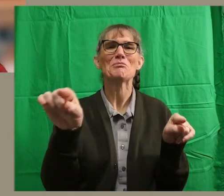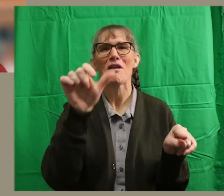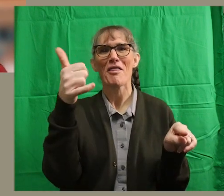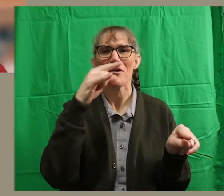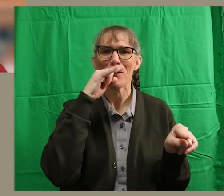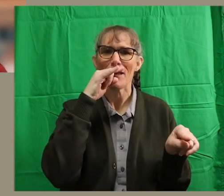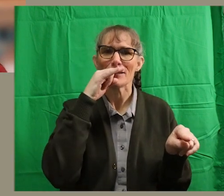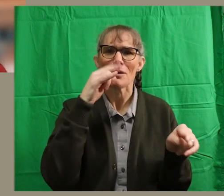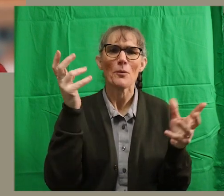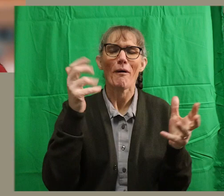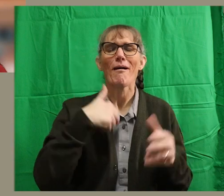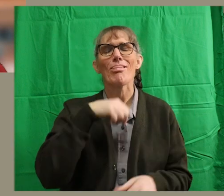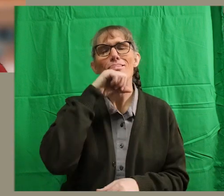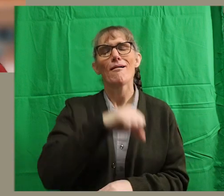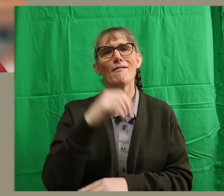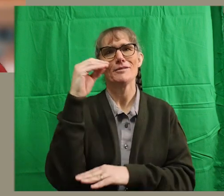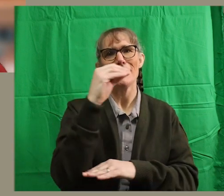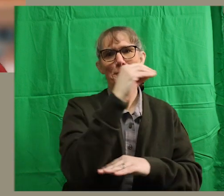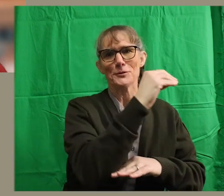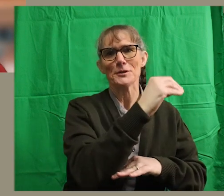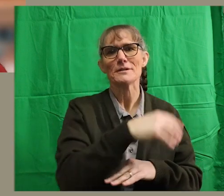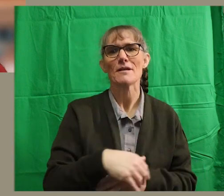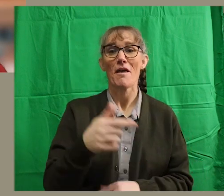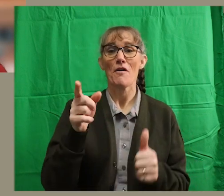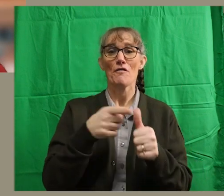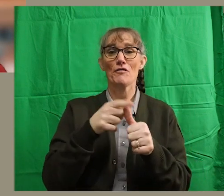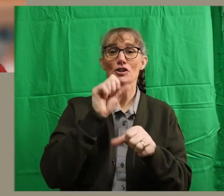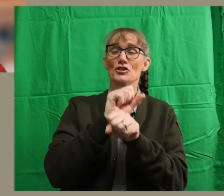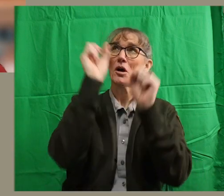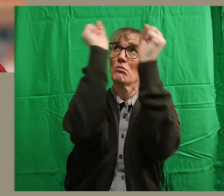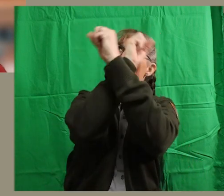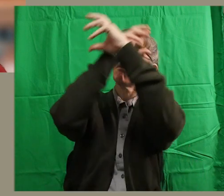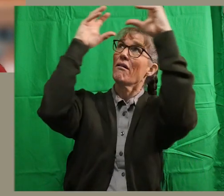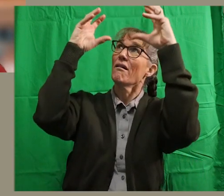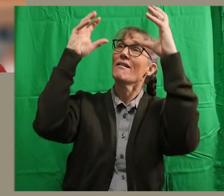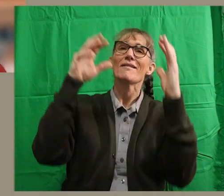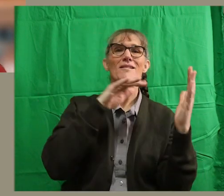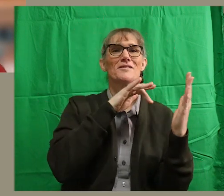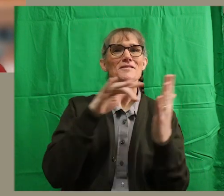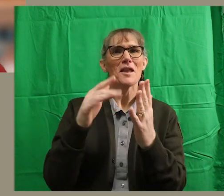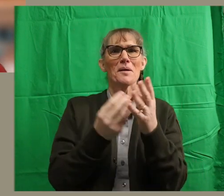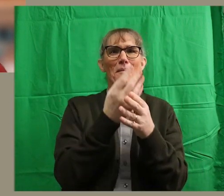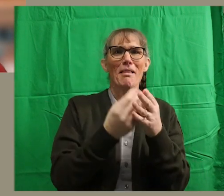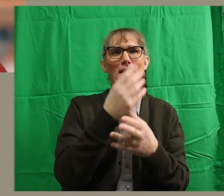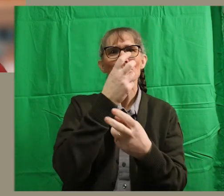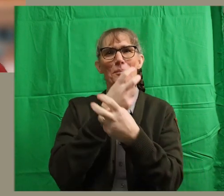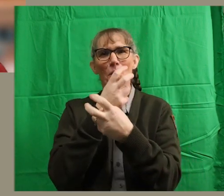I loved dinosaurs growing up, and the first job I wanted to have was to be a paleontologist. The